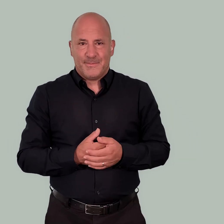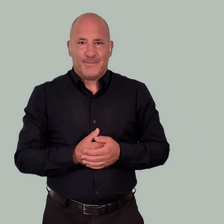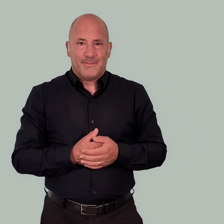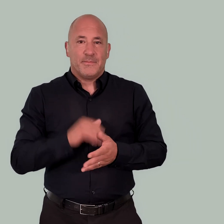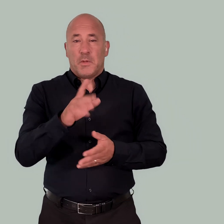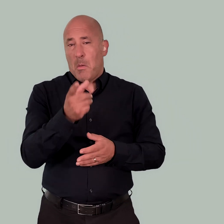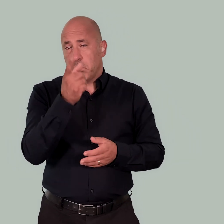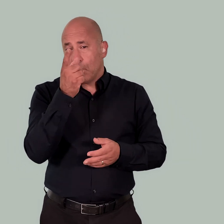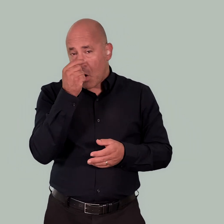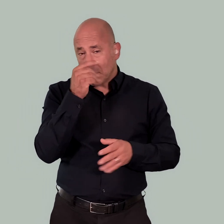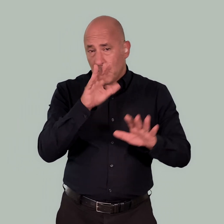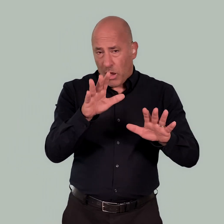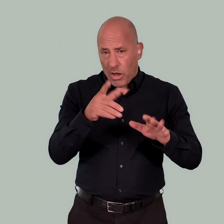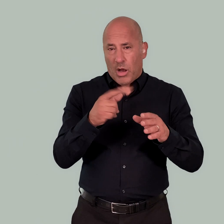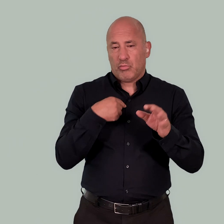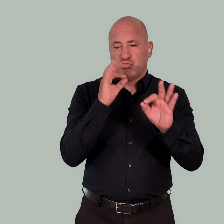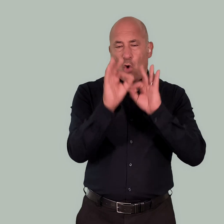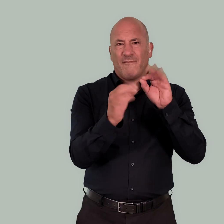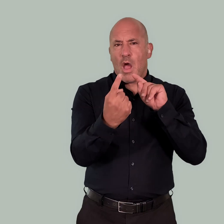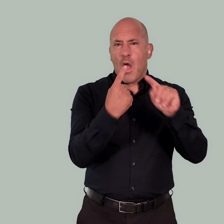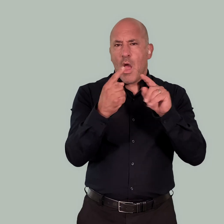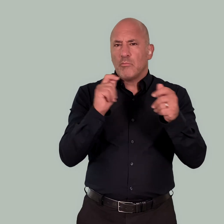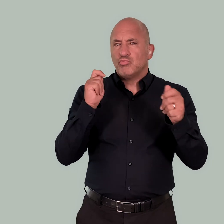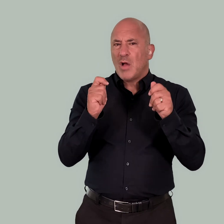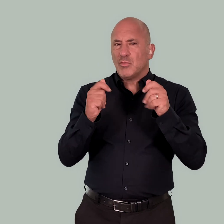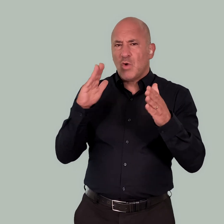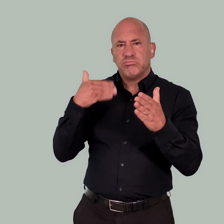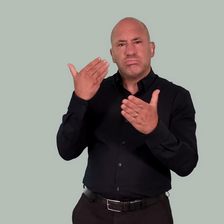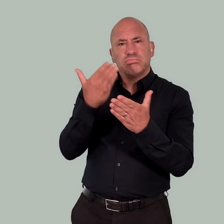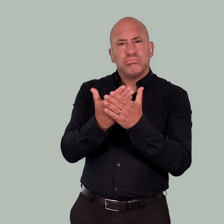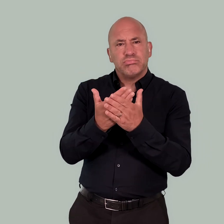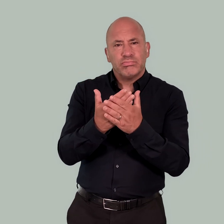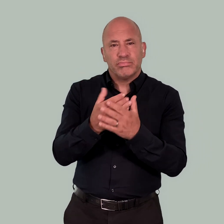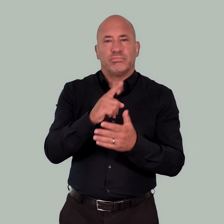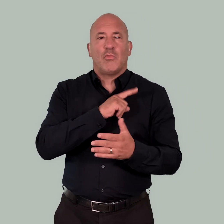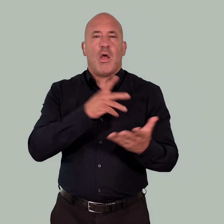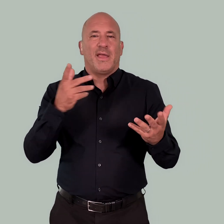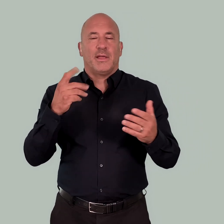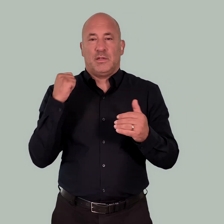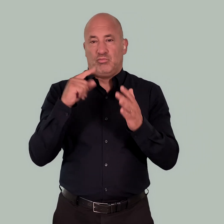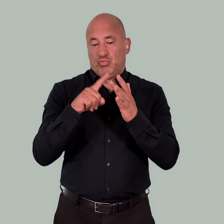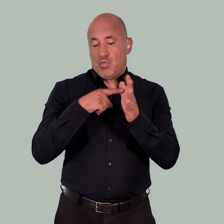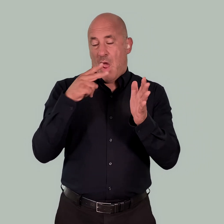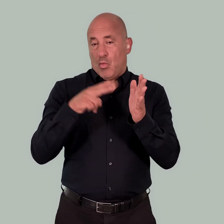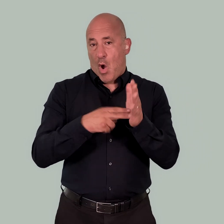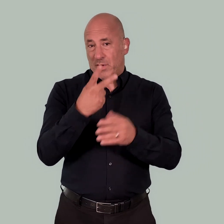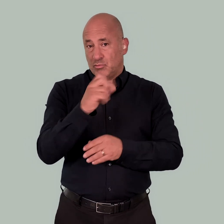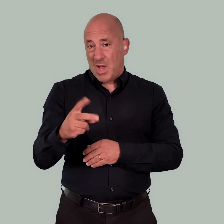There may, however, be some changes in the way people respond to the survey over time, in particular as autism was only introduced